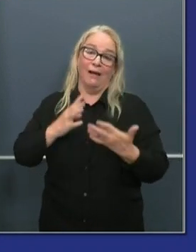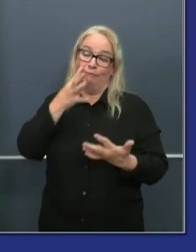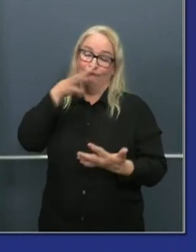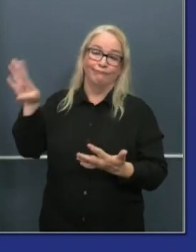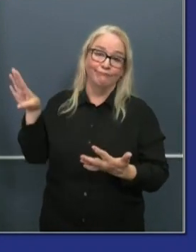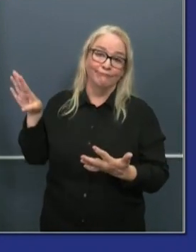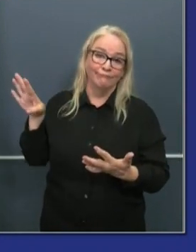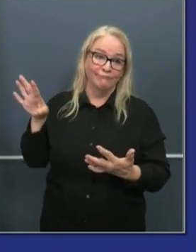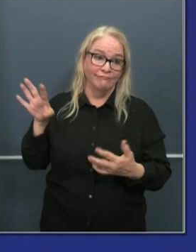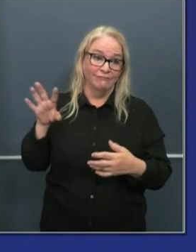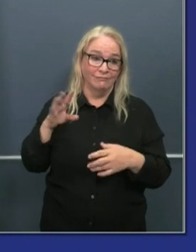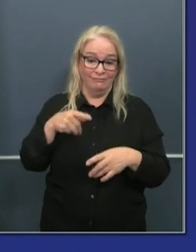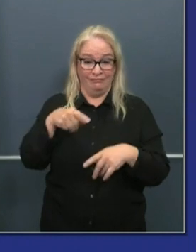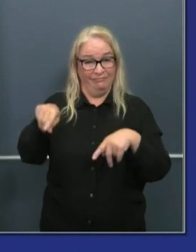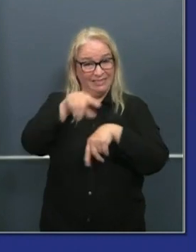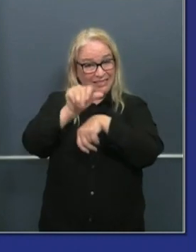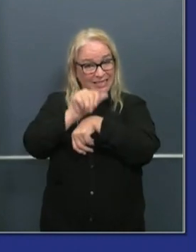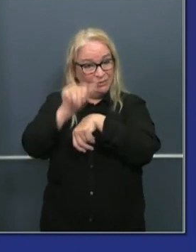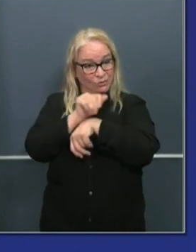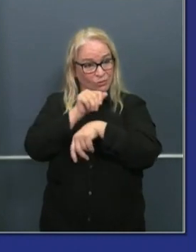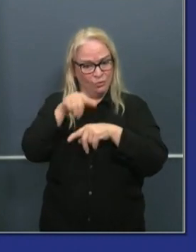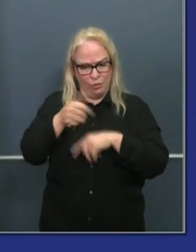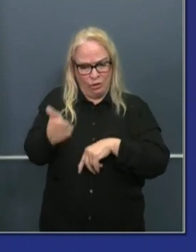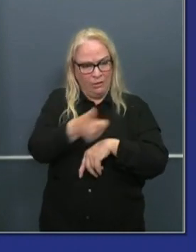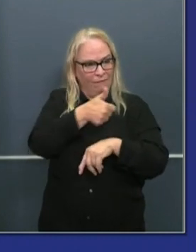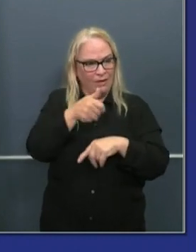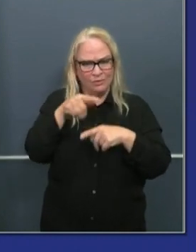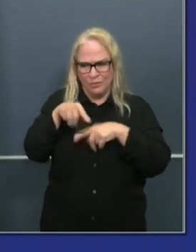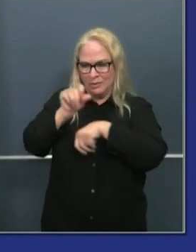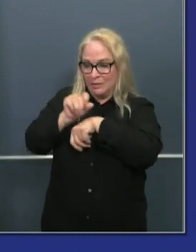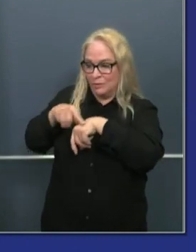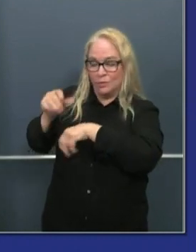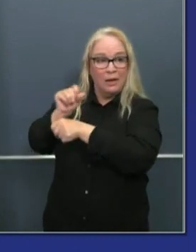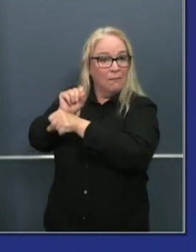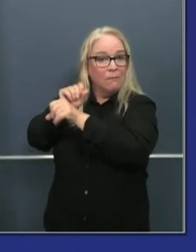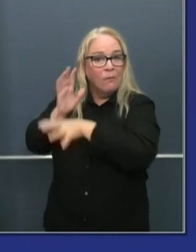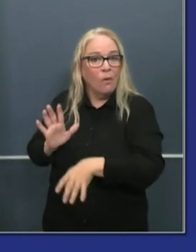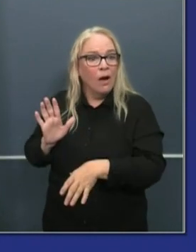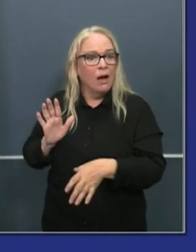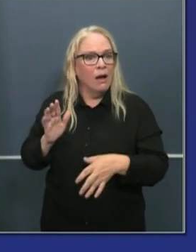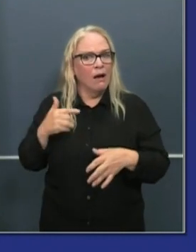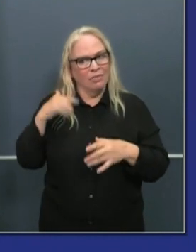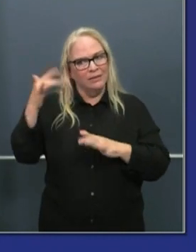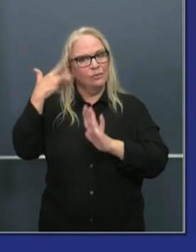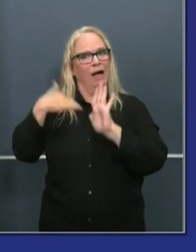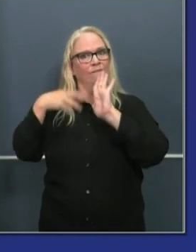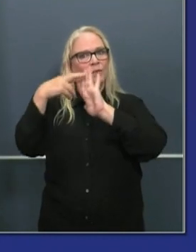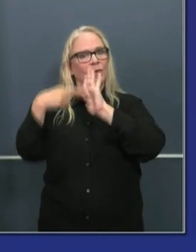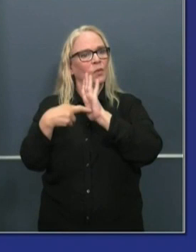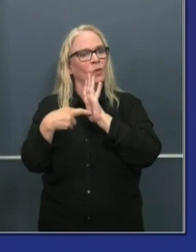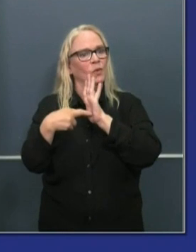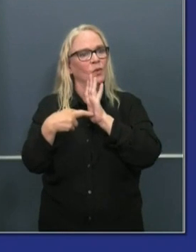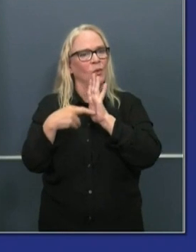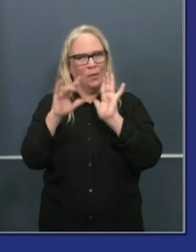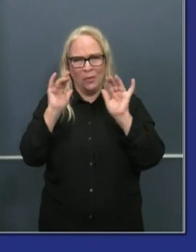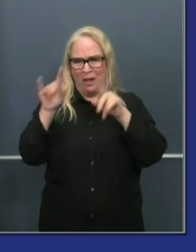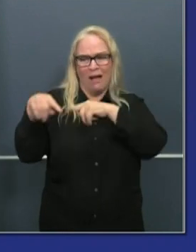OF COOPERATION TO HAVE TO WEIGH ENFORCEMENT AND TWO-WAY ENGAGEMENT. WHEN PEOPLE JUST THUMB THEIR NOSE AND TURN THEIR BACK AND PUT YOUR LIFE AT RISK